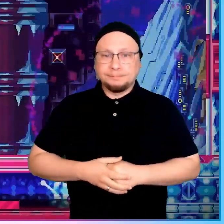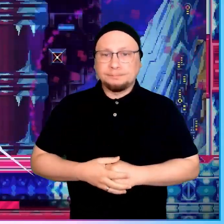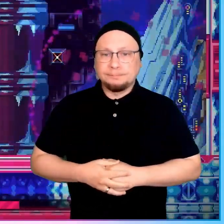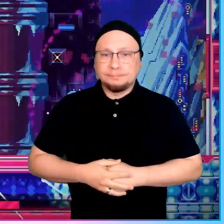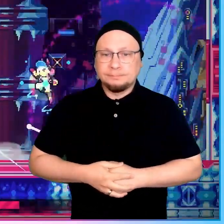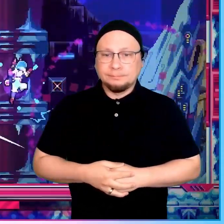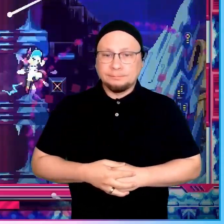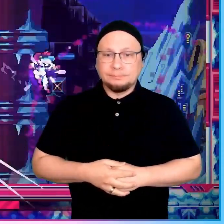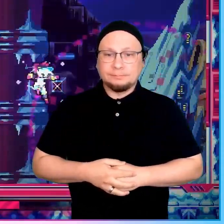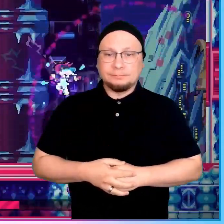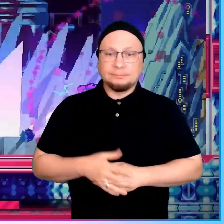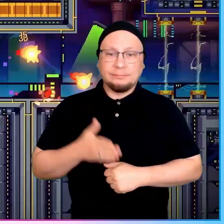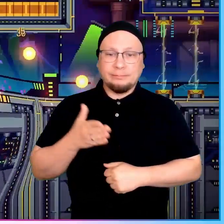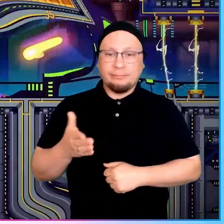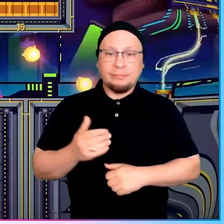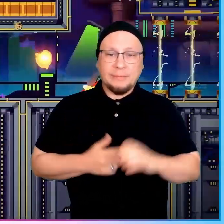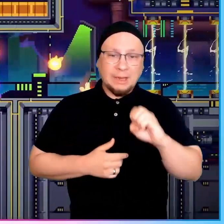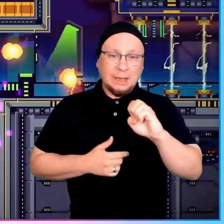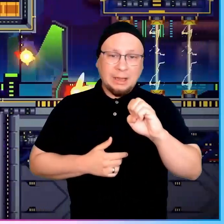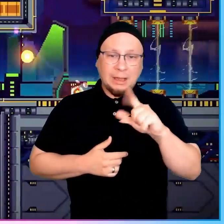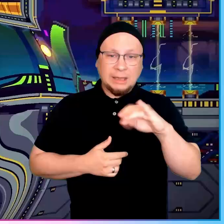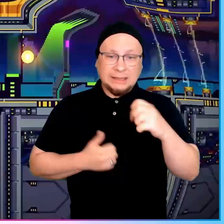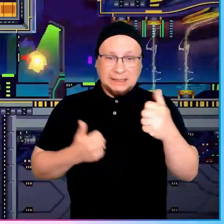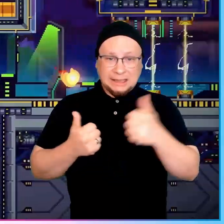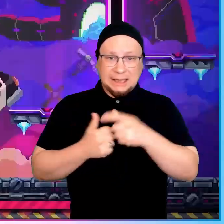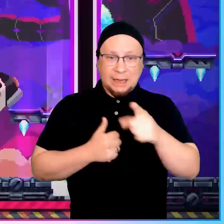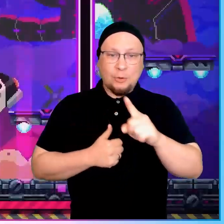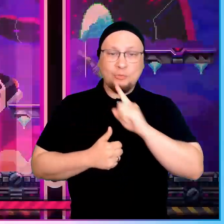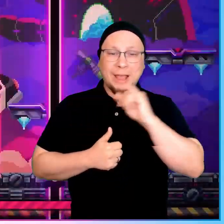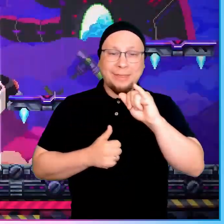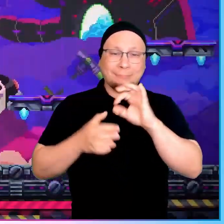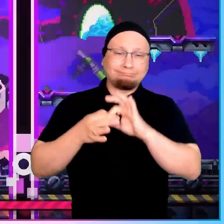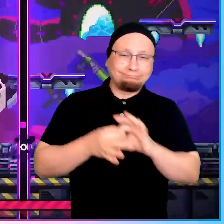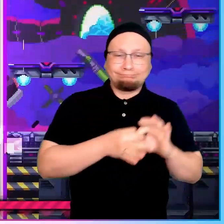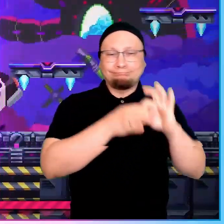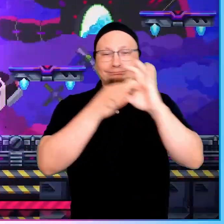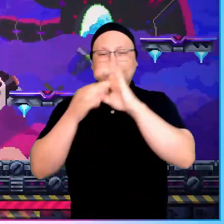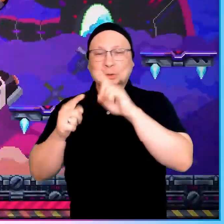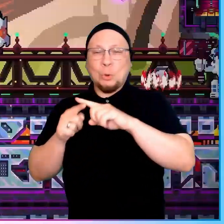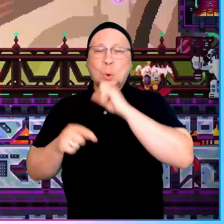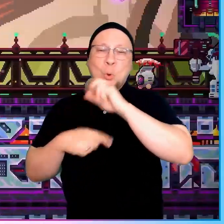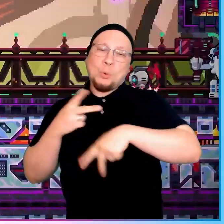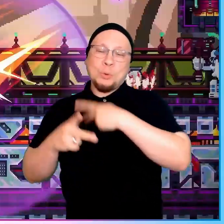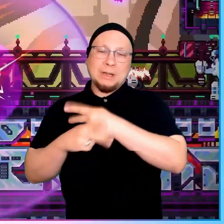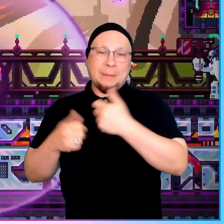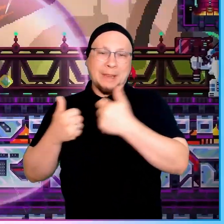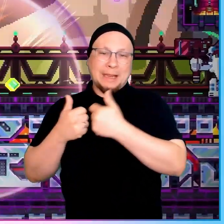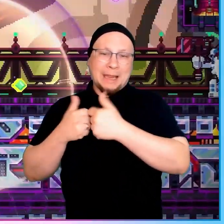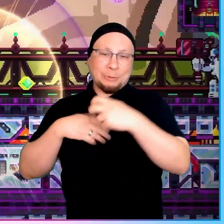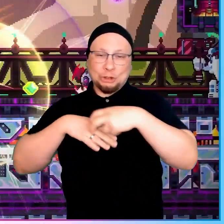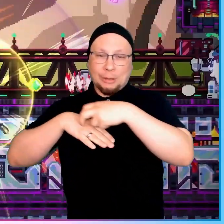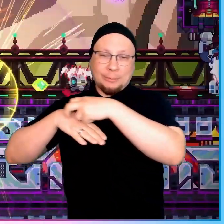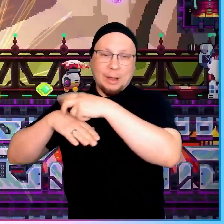Elsie is a love letter to retro-action platformers of old, while packing in plenty of new elements to give the genre a modern twist,